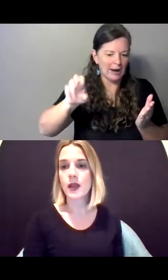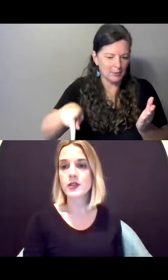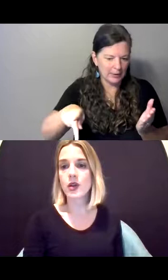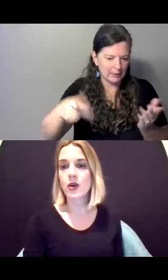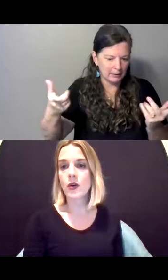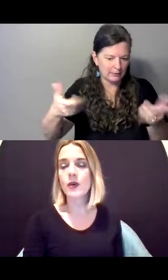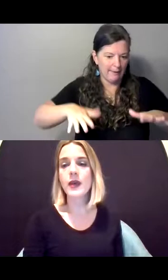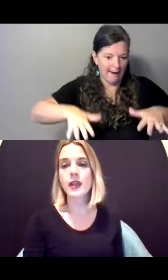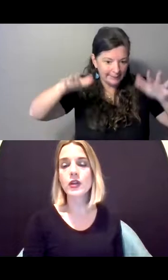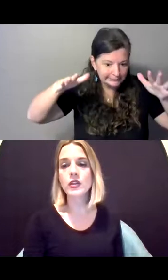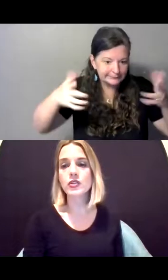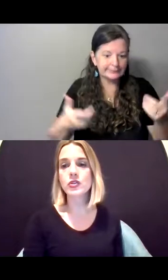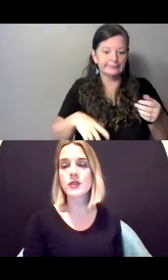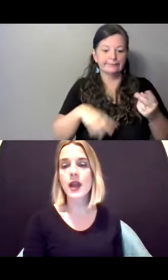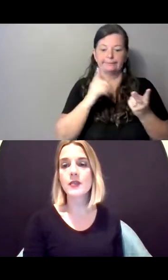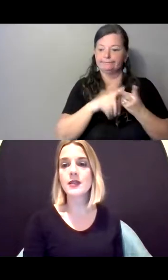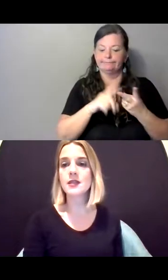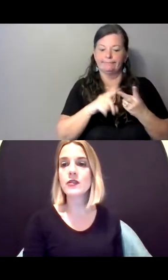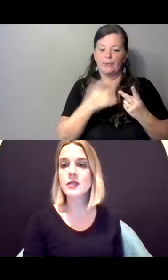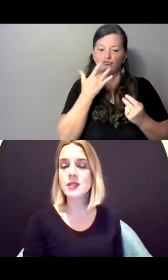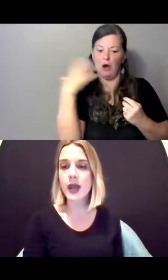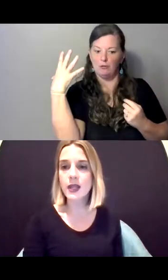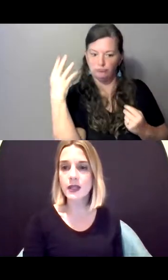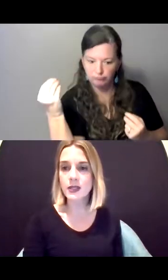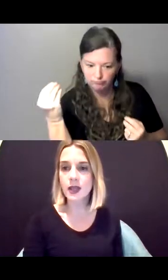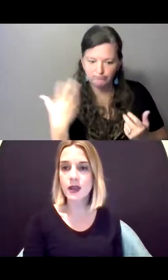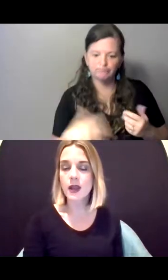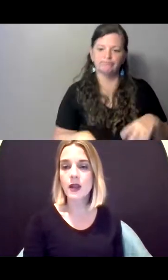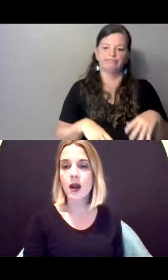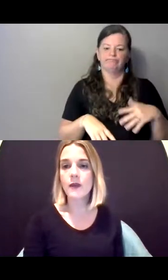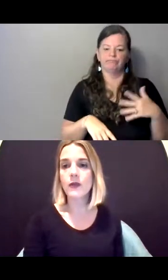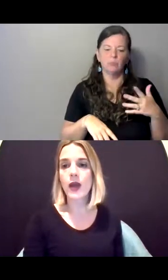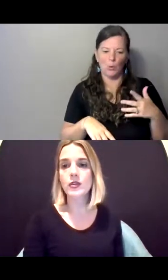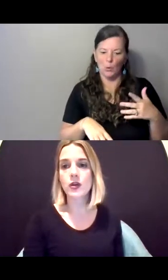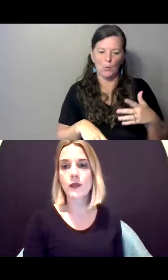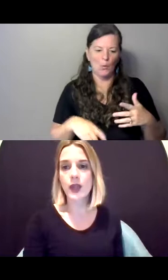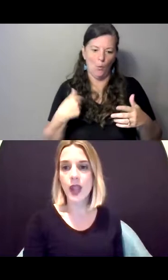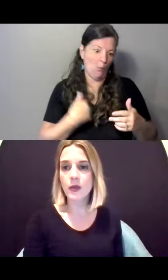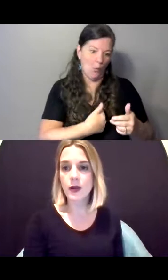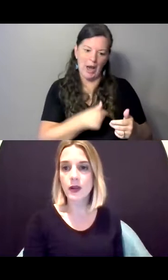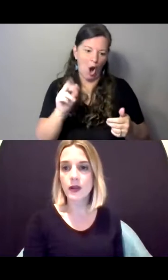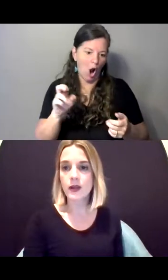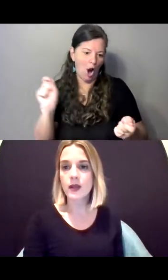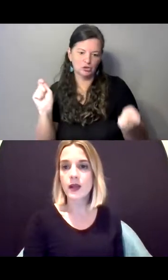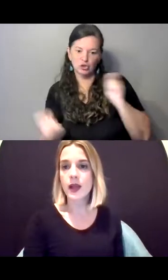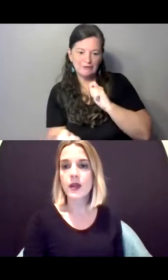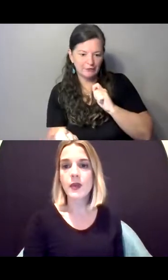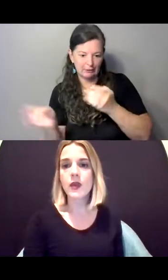and so again, look at your student's IEP, see if there's anxiety listed. They rather turn off their camera and I mean,